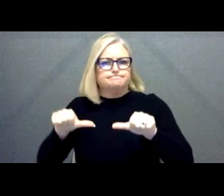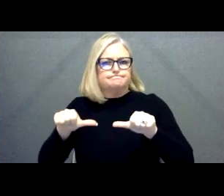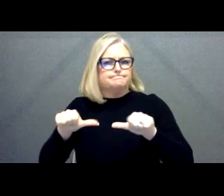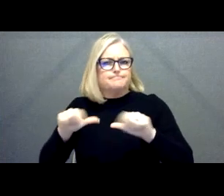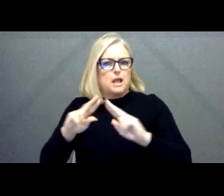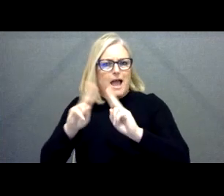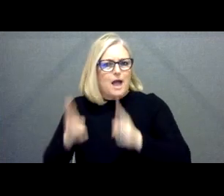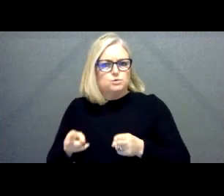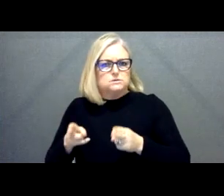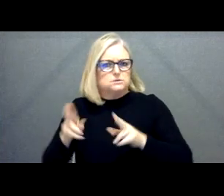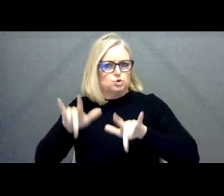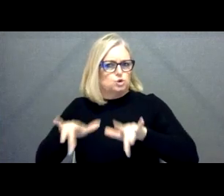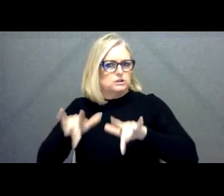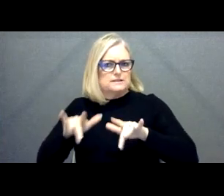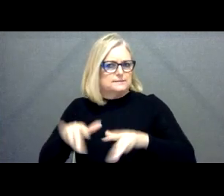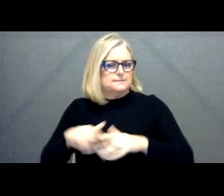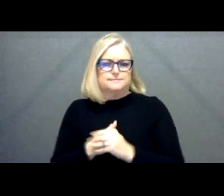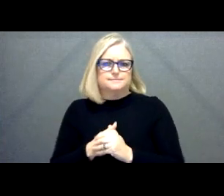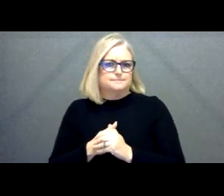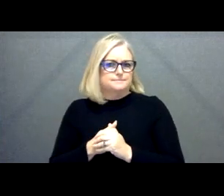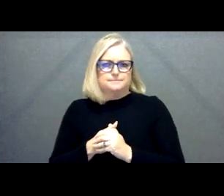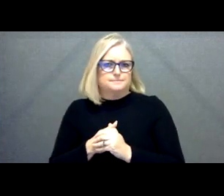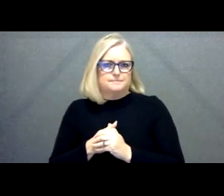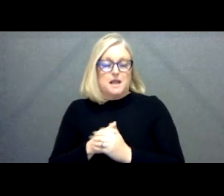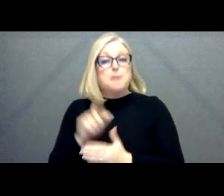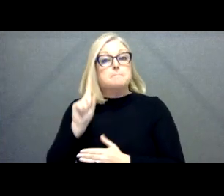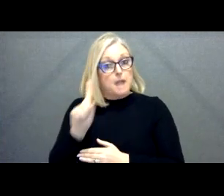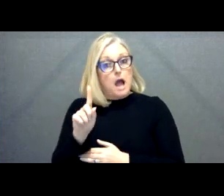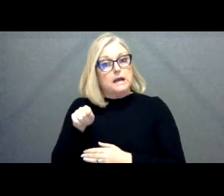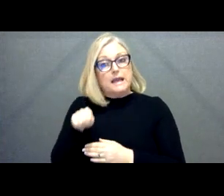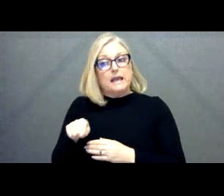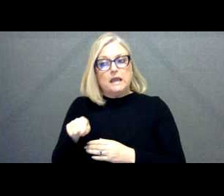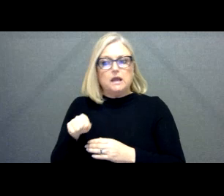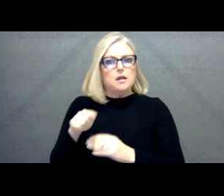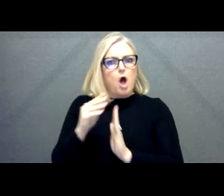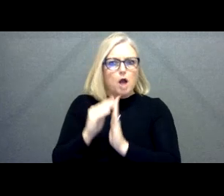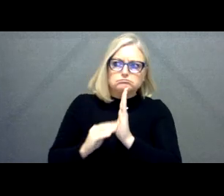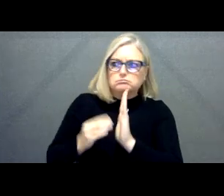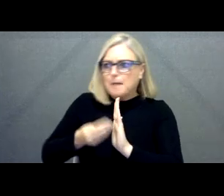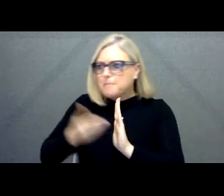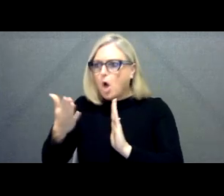were still waiting for that but he was definitely on that path um and then in terms of the mental